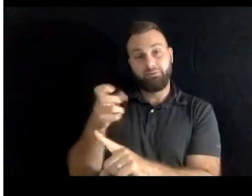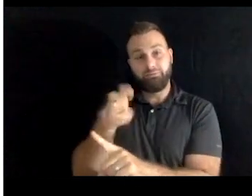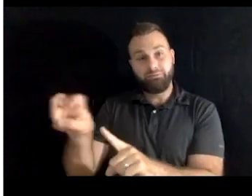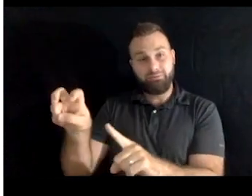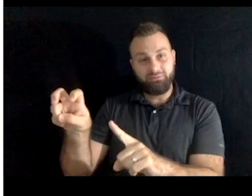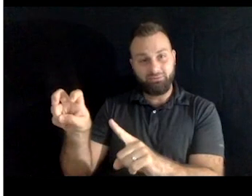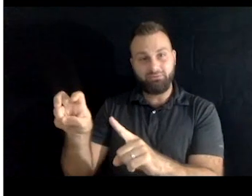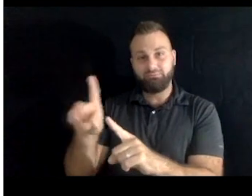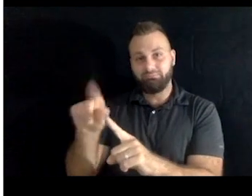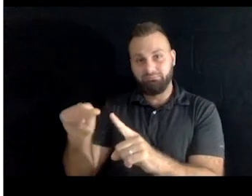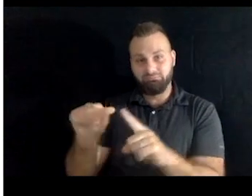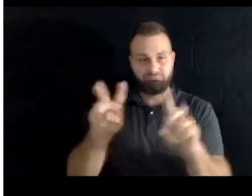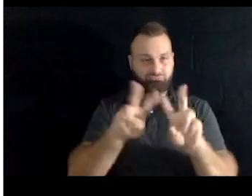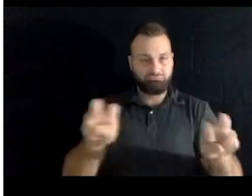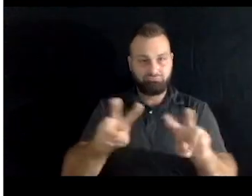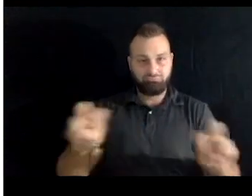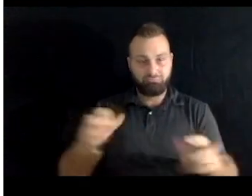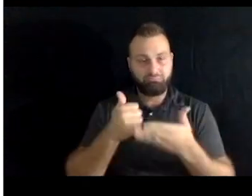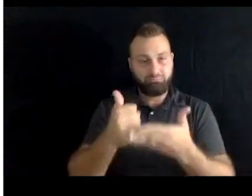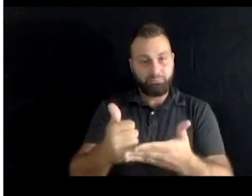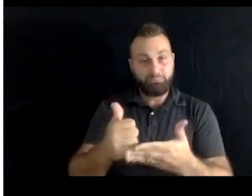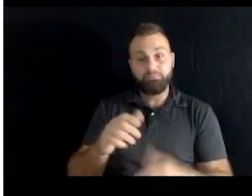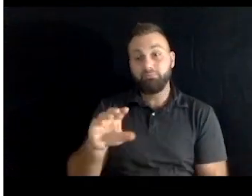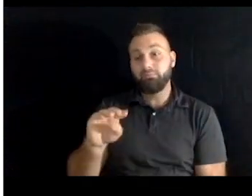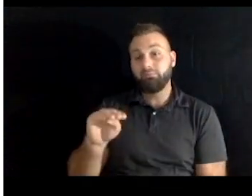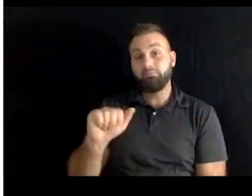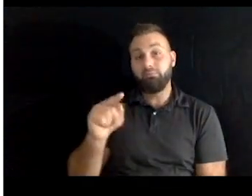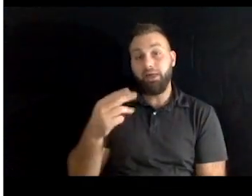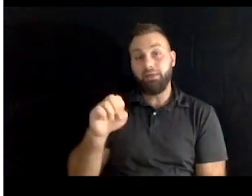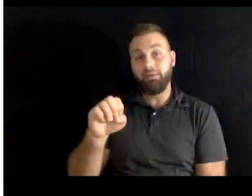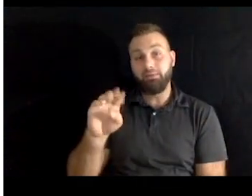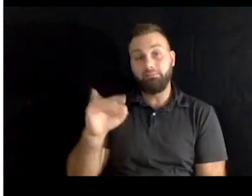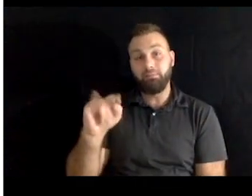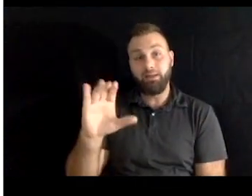Mathematica seeks to improve public well being by generating and applying